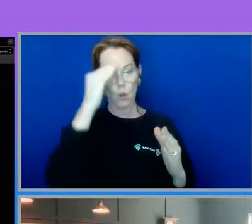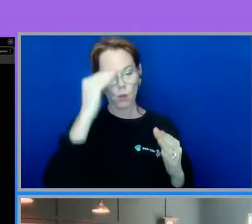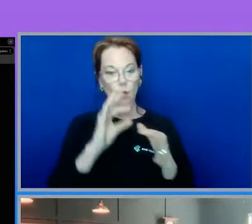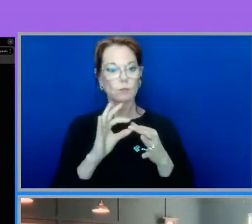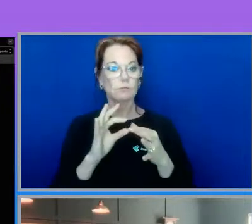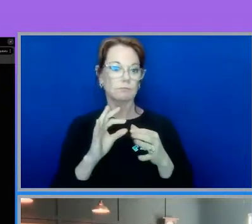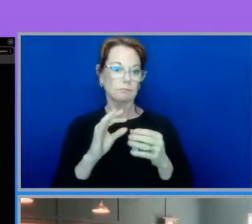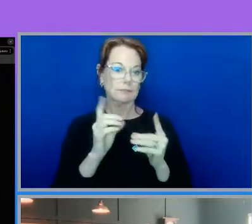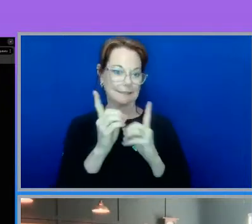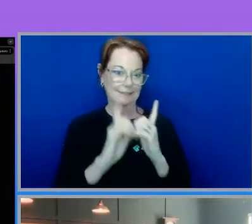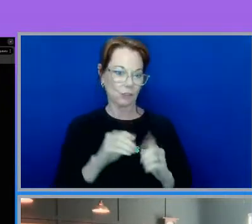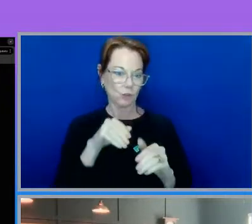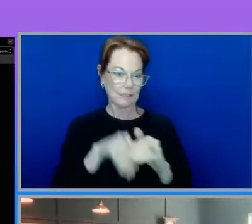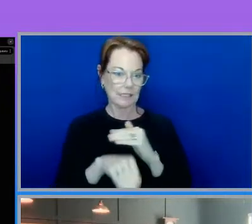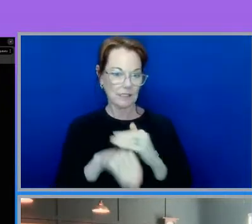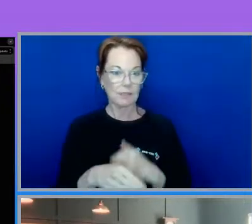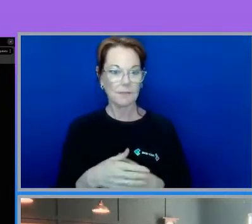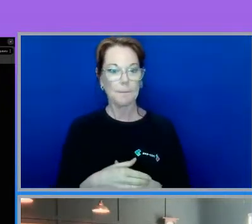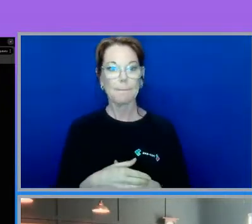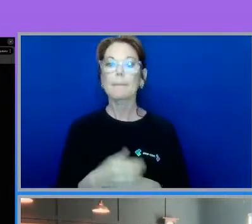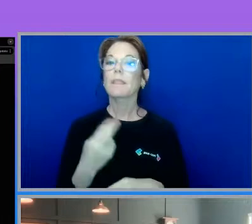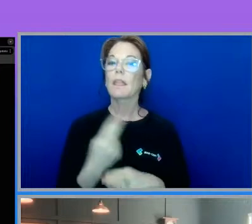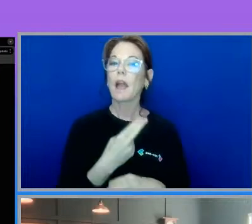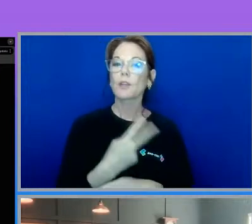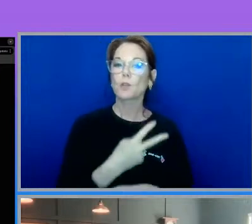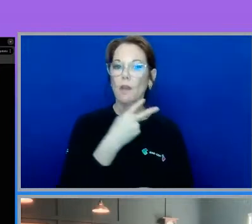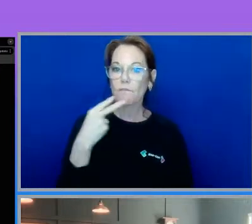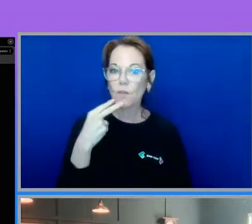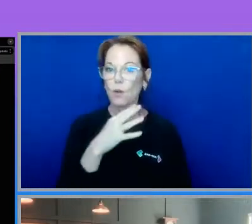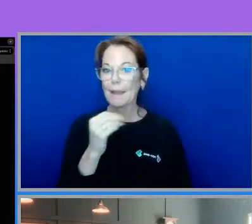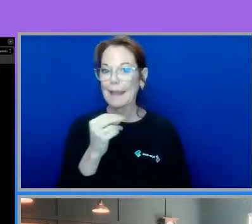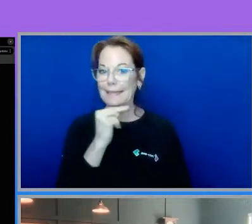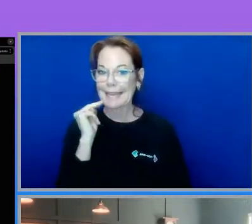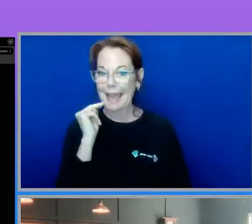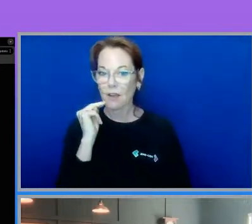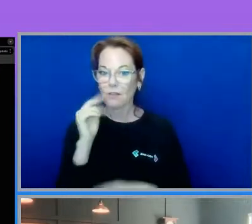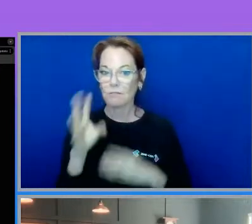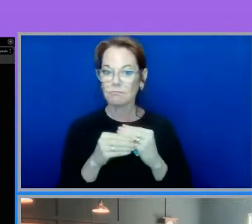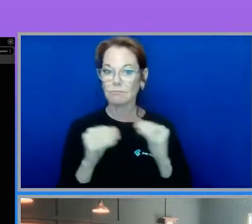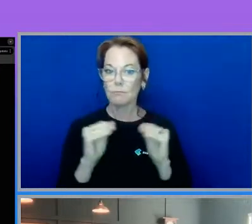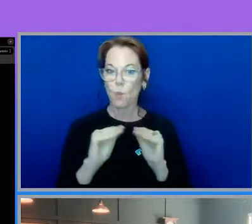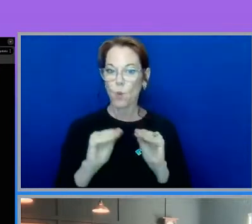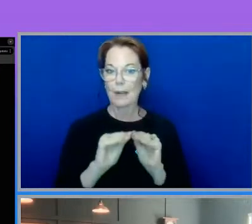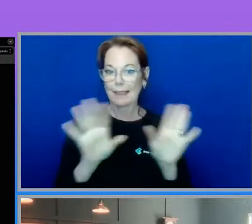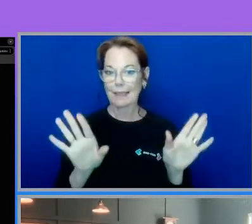accessibility. And the tip that I use here is a verb and a noun to make it more clear, but let's look at a more complicated